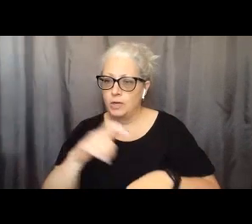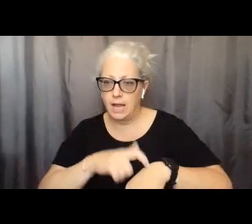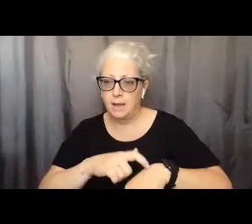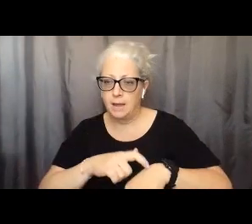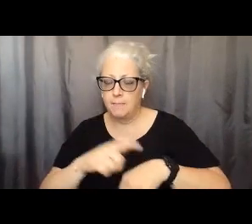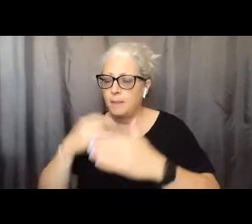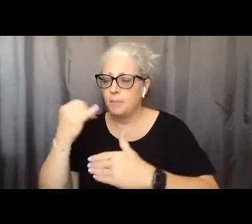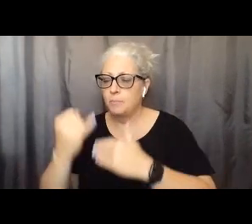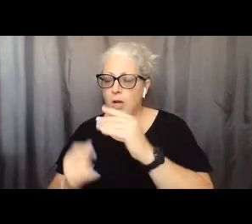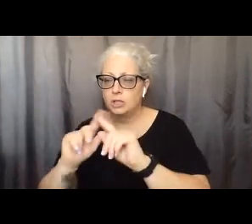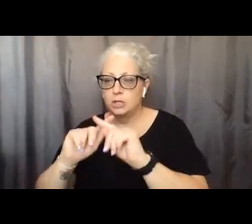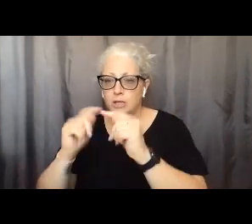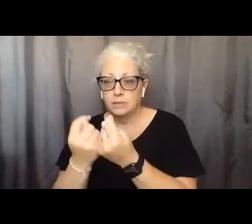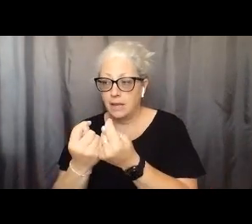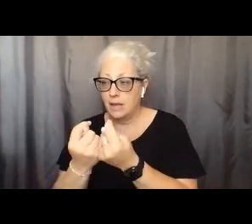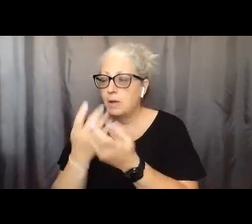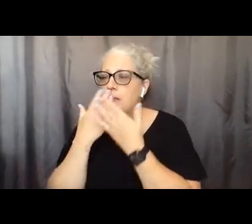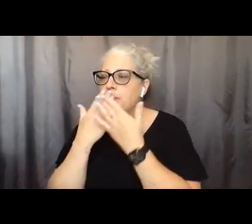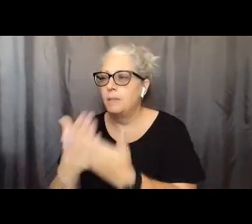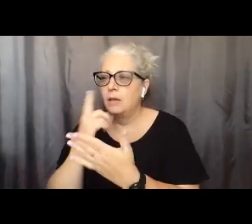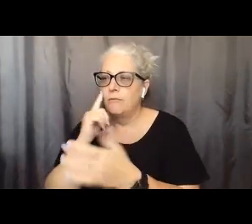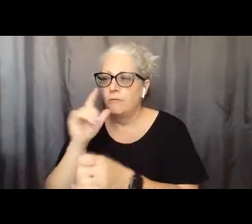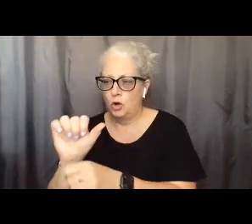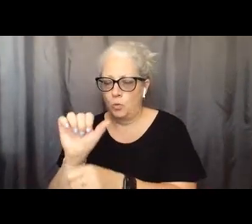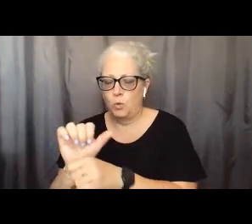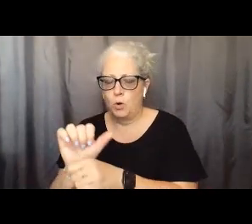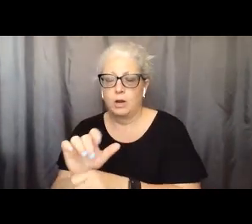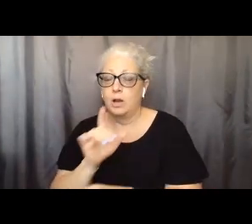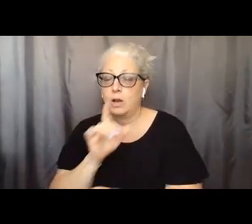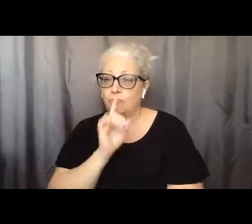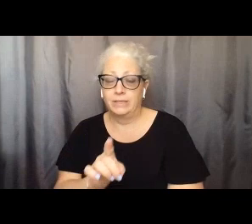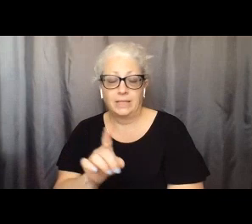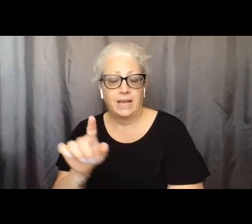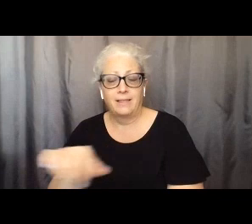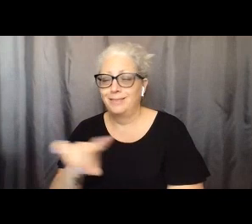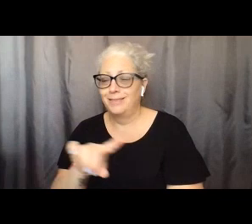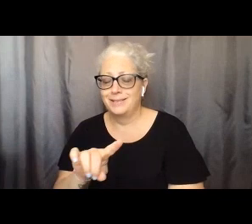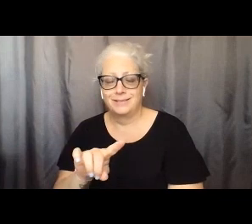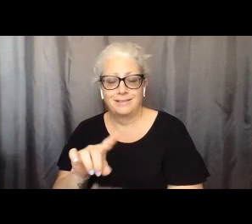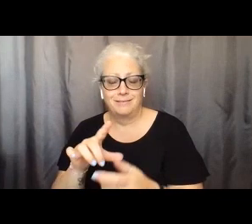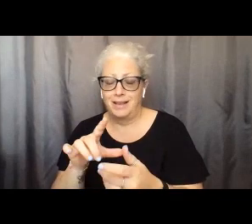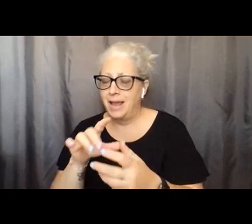[Roby Poche (DES)] This has really been a huge team effort. [Roby Poche (DES)] Would like to thank Rachelle for emceeing our